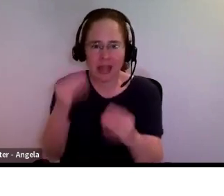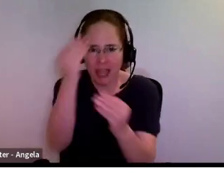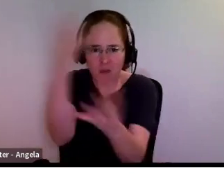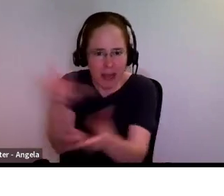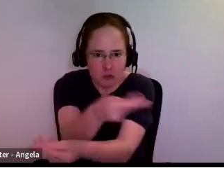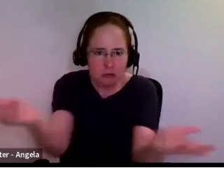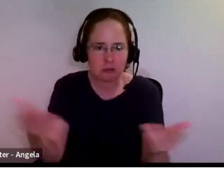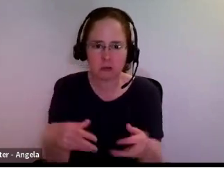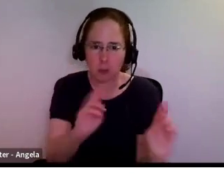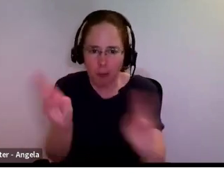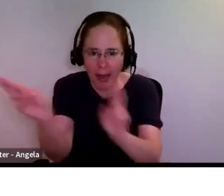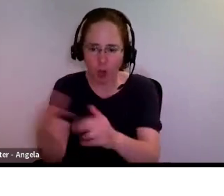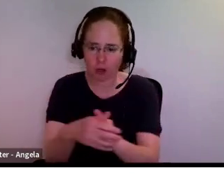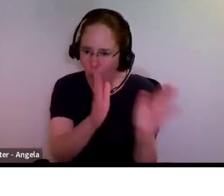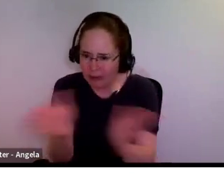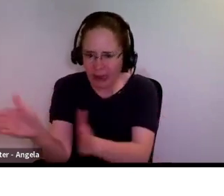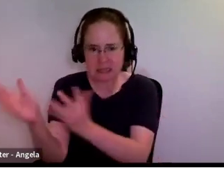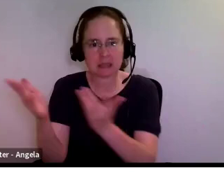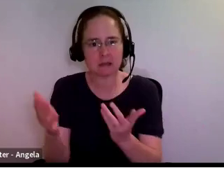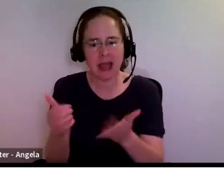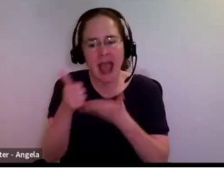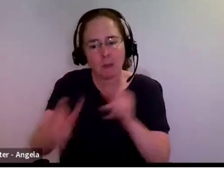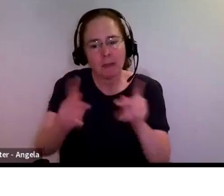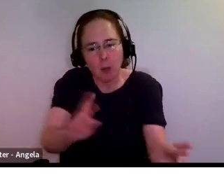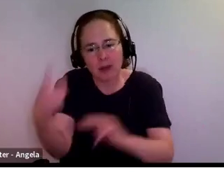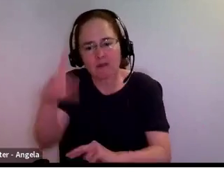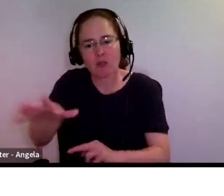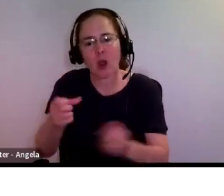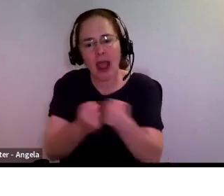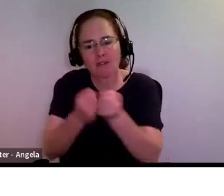prepare for their advocacy goals and supporting organizing,